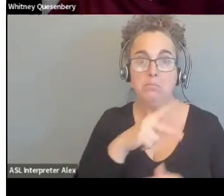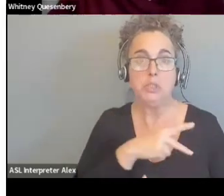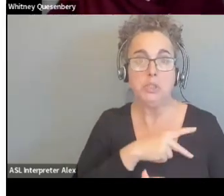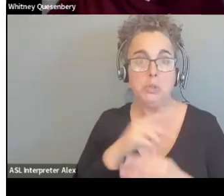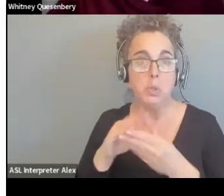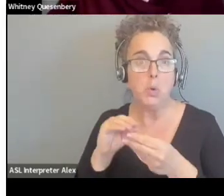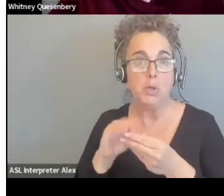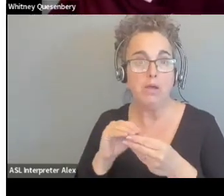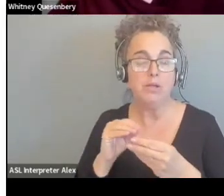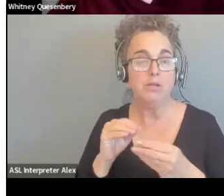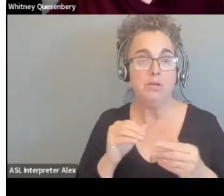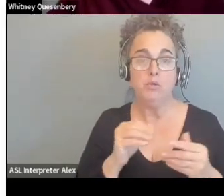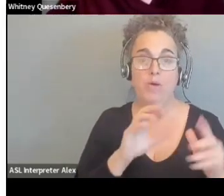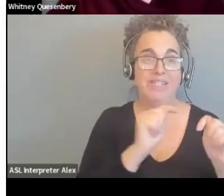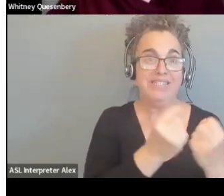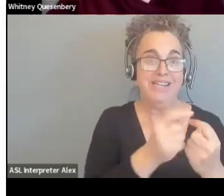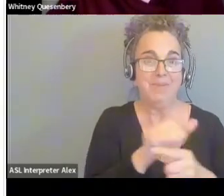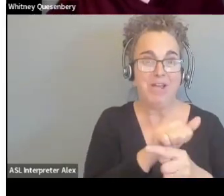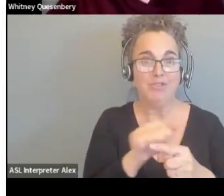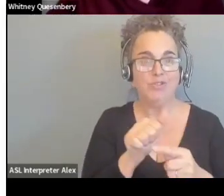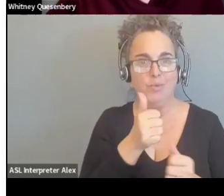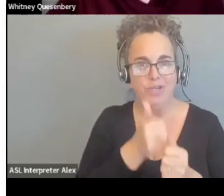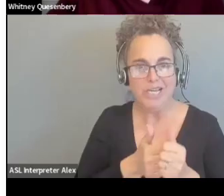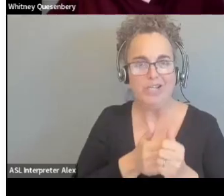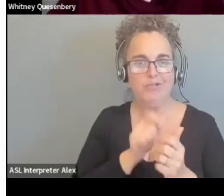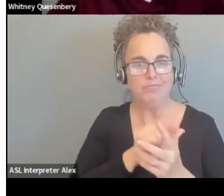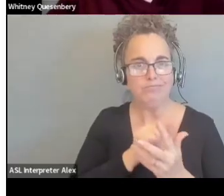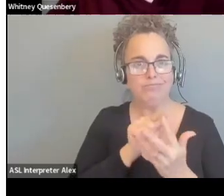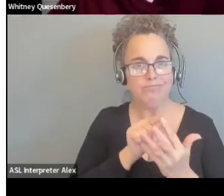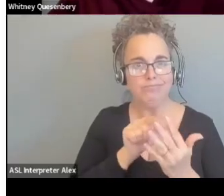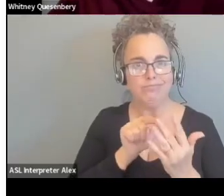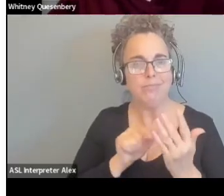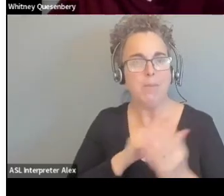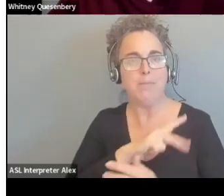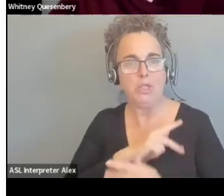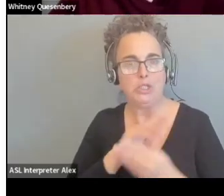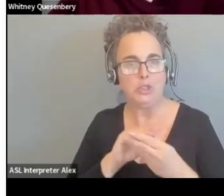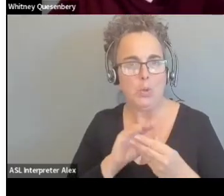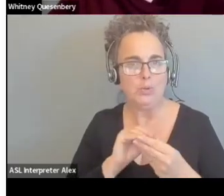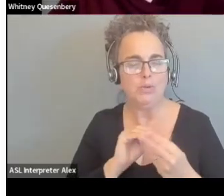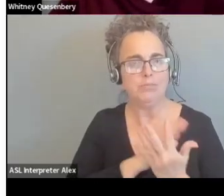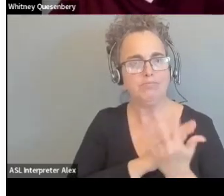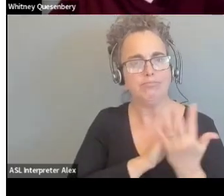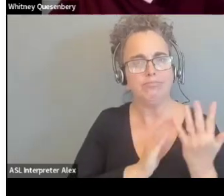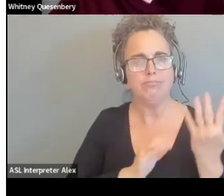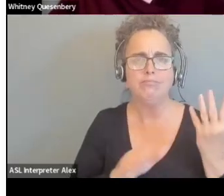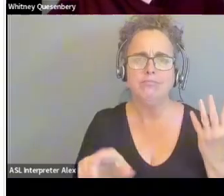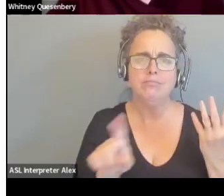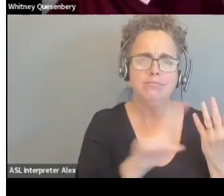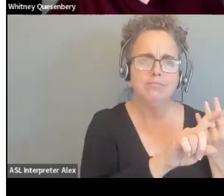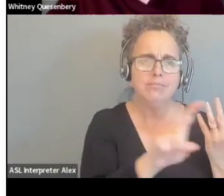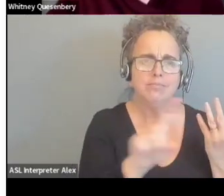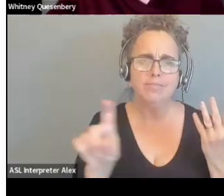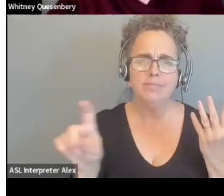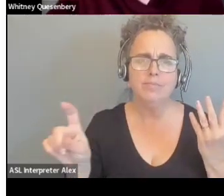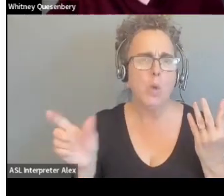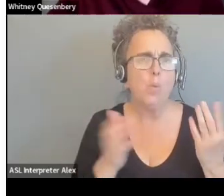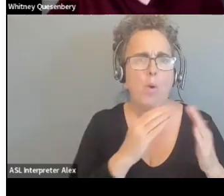of your personas or each of the, the personas from web for everyone and think about what barriers they might encounter in the context of your project.